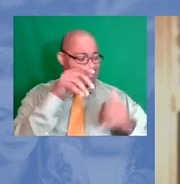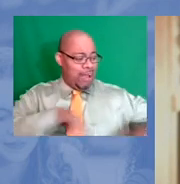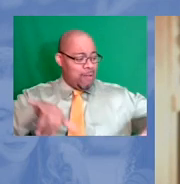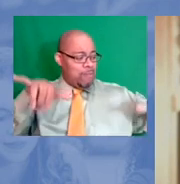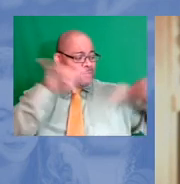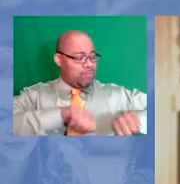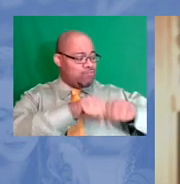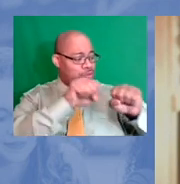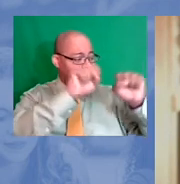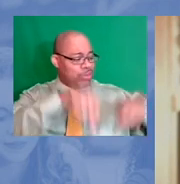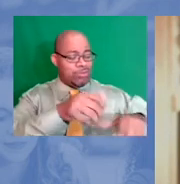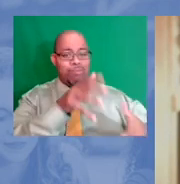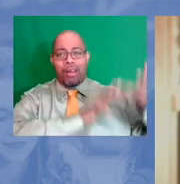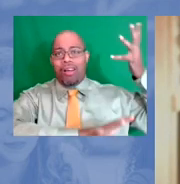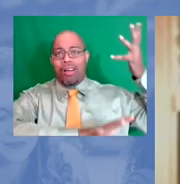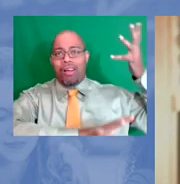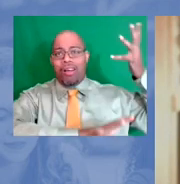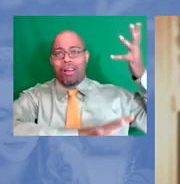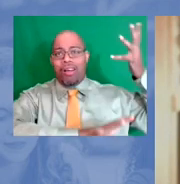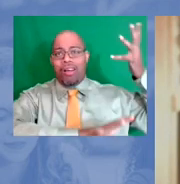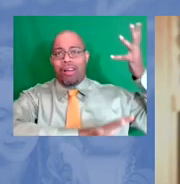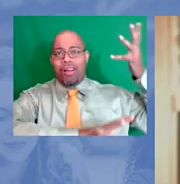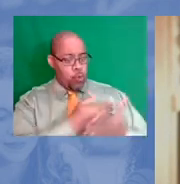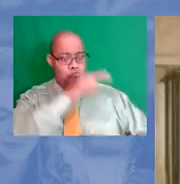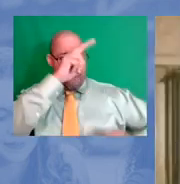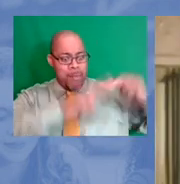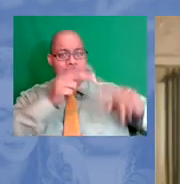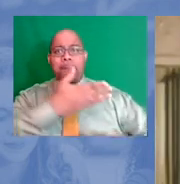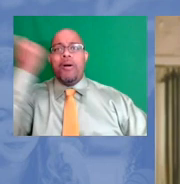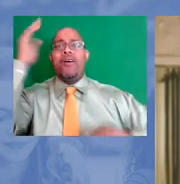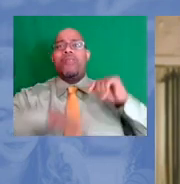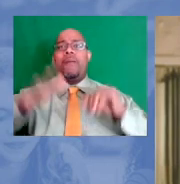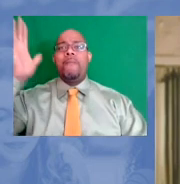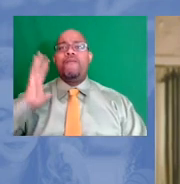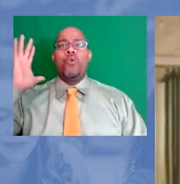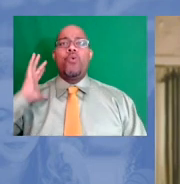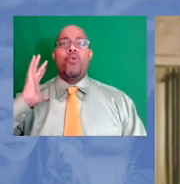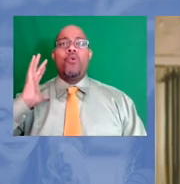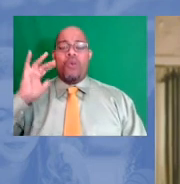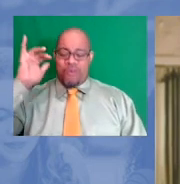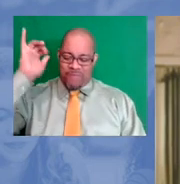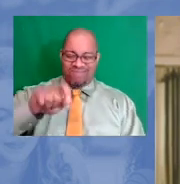BUT BUILD BACK BETTER THAN BEFORE. AND THAT'S EXACTLY WHAT OUR ADMINISTRATION